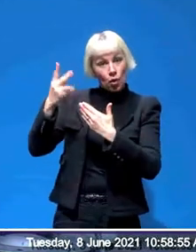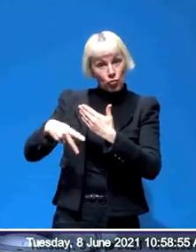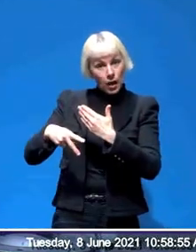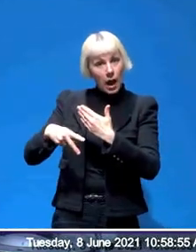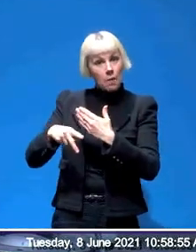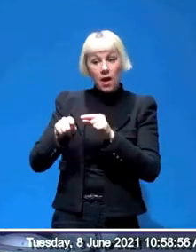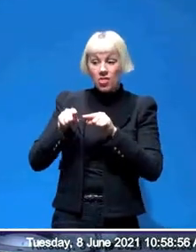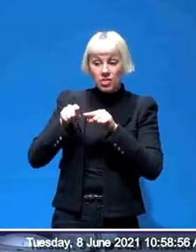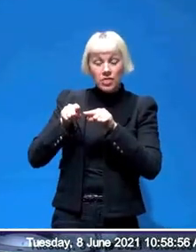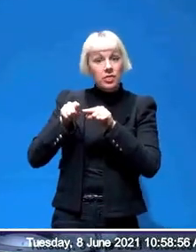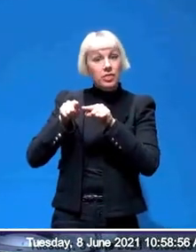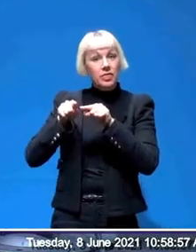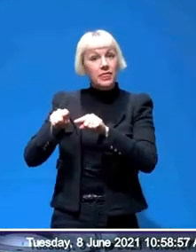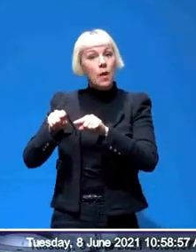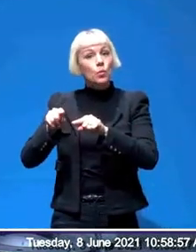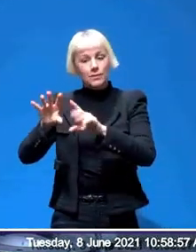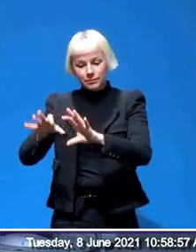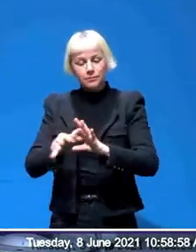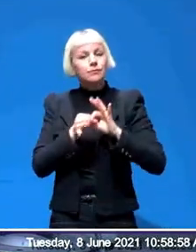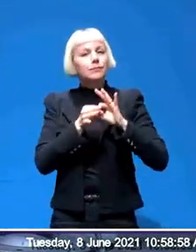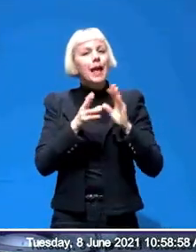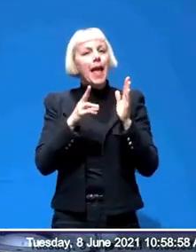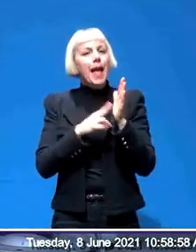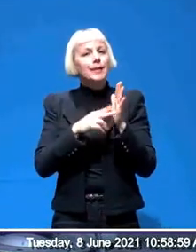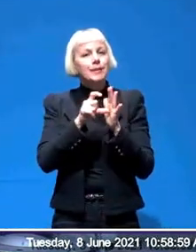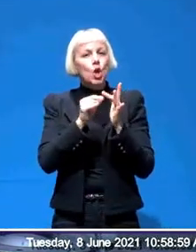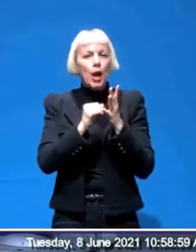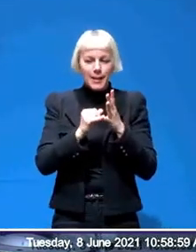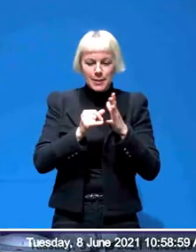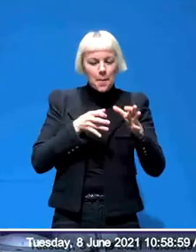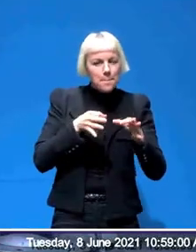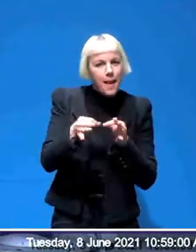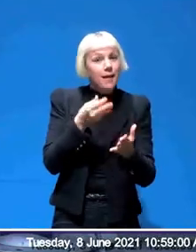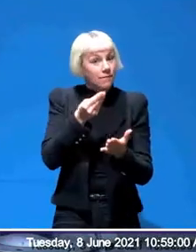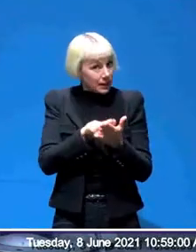was part of his NDIS plan and funding at the time? Yes, that's correct.